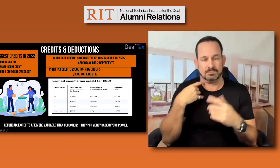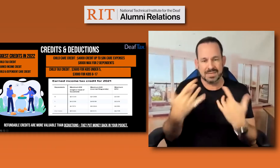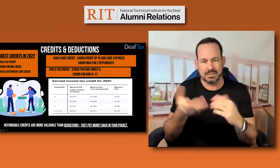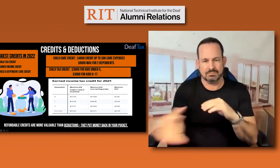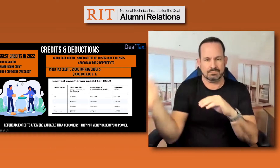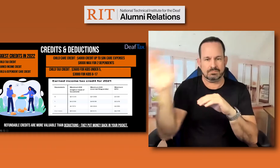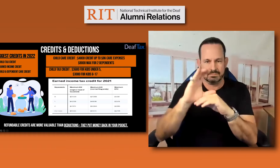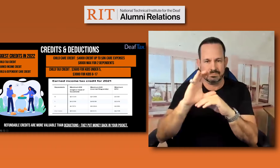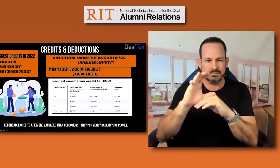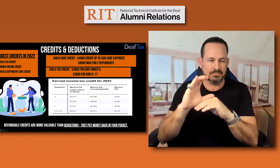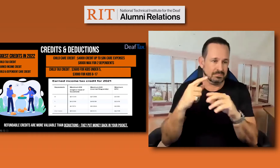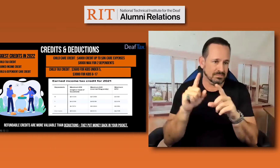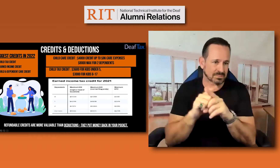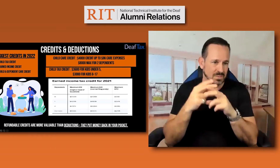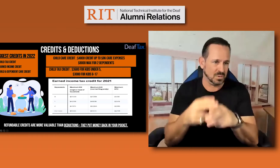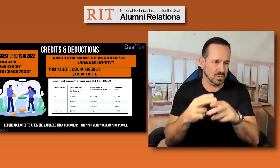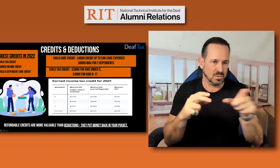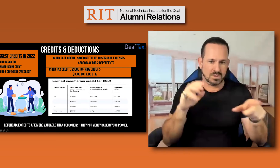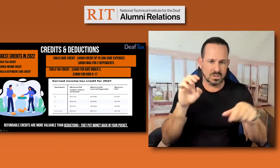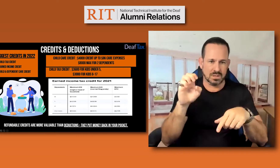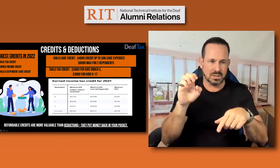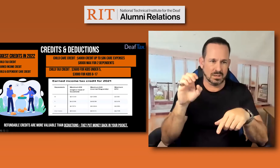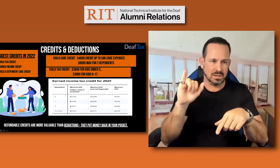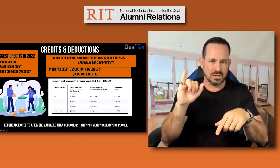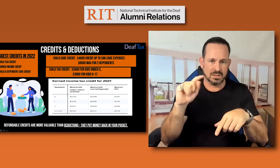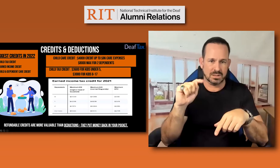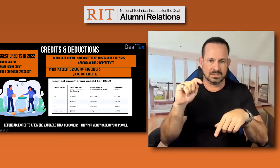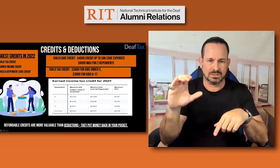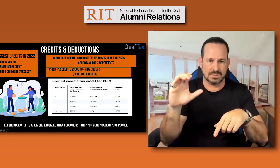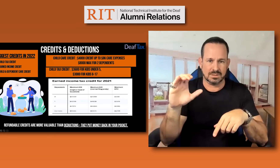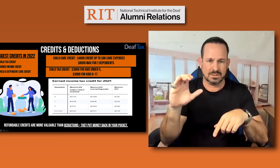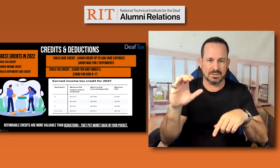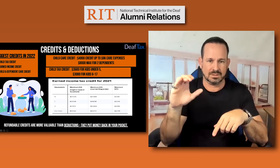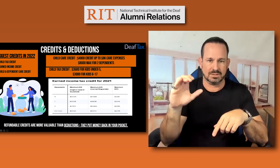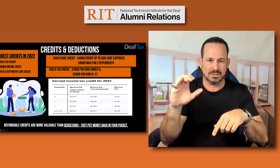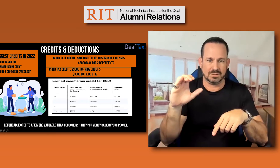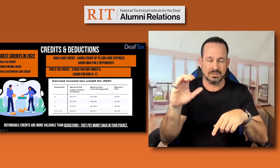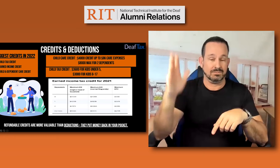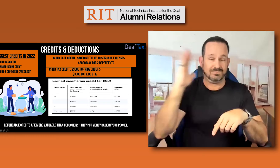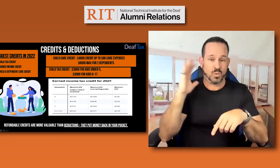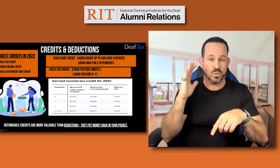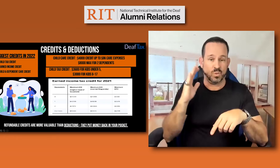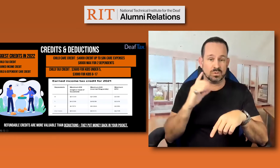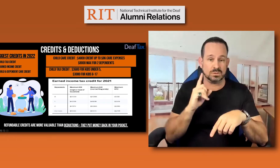And with that, they typically offer more incentive programs, such as credit.